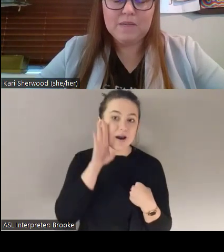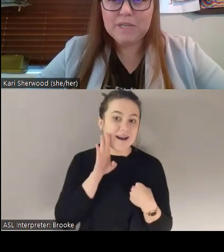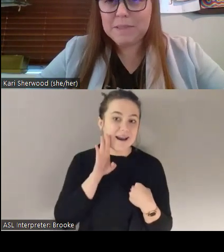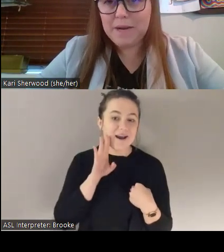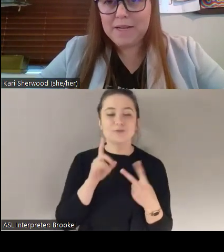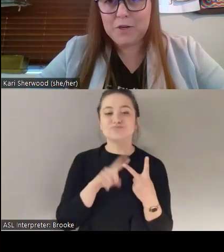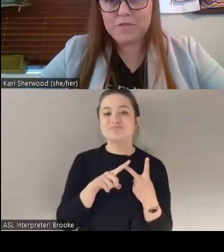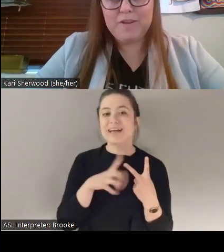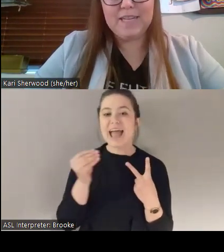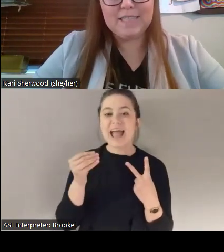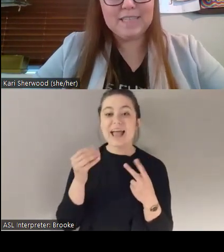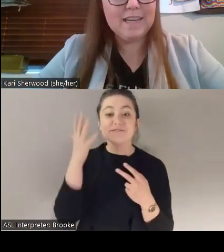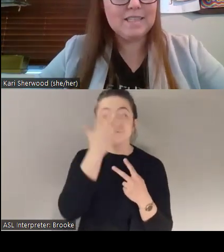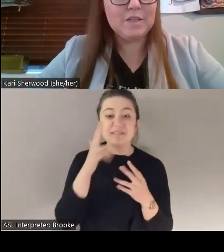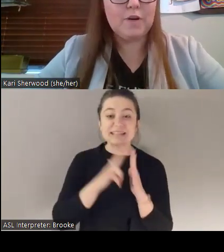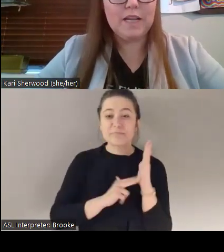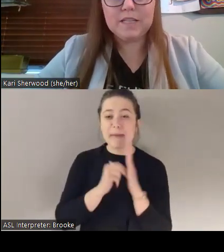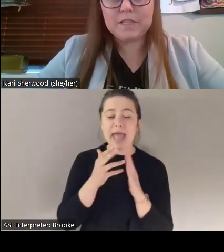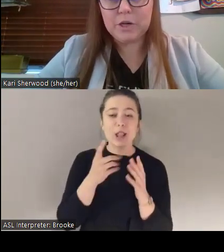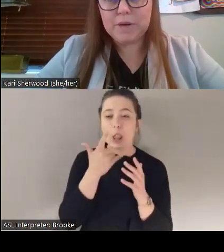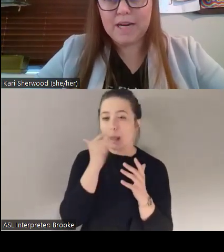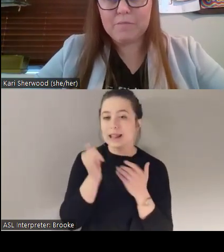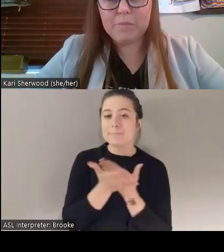a big smile on her face. So I like to start my